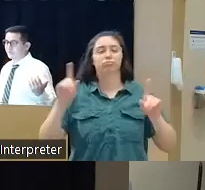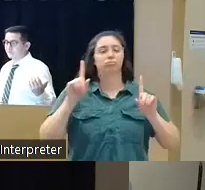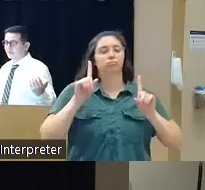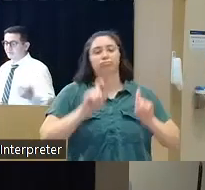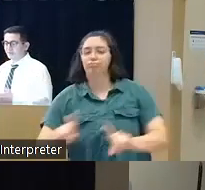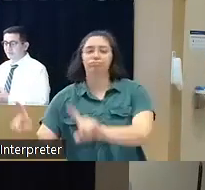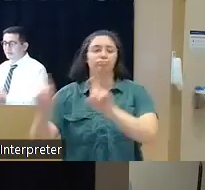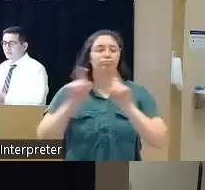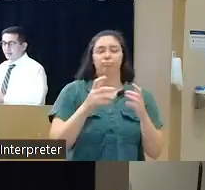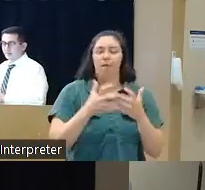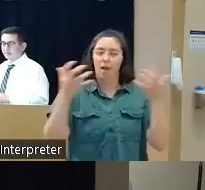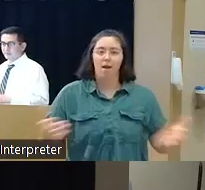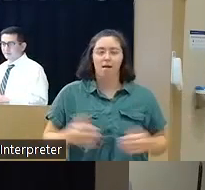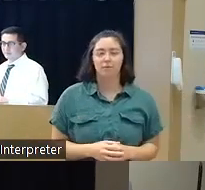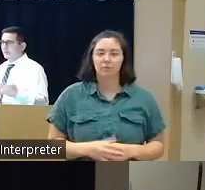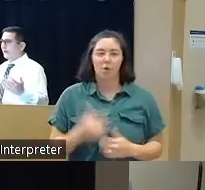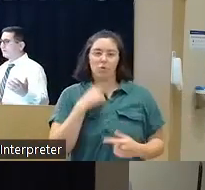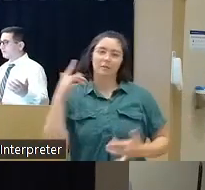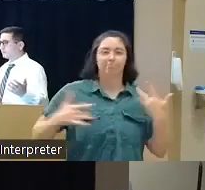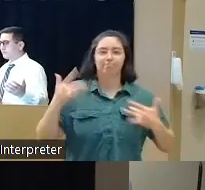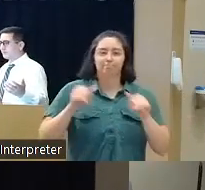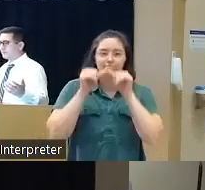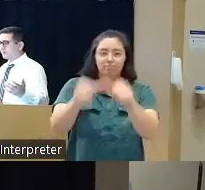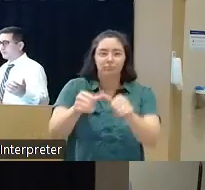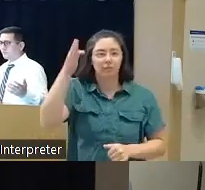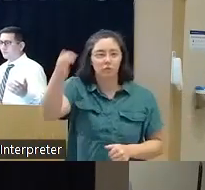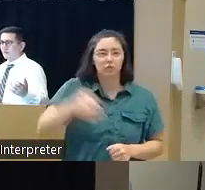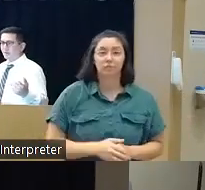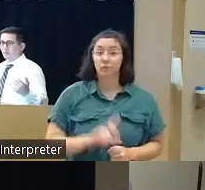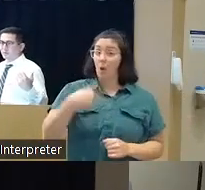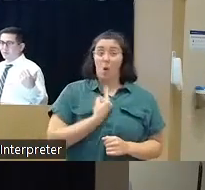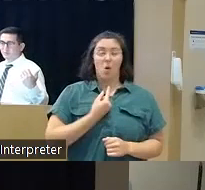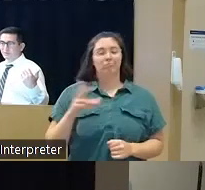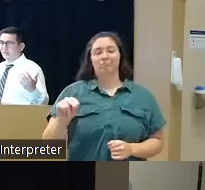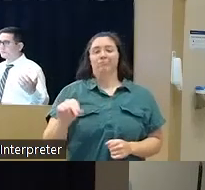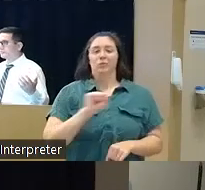me really excited about this field obviously this couldn't be done alone I work with a lot